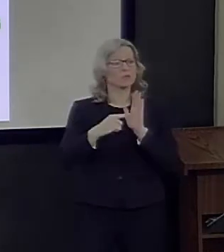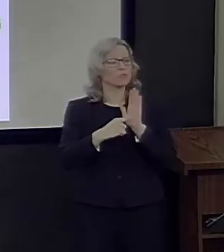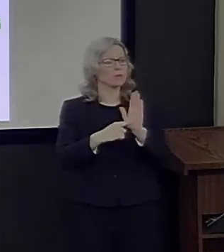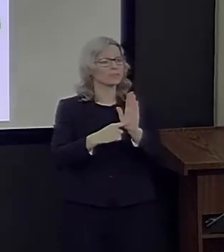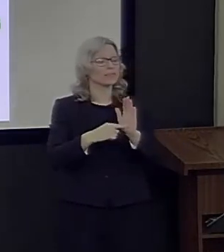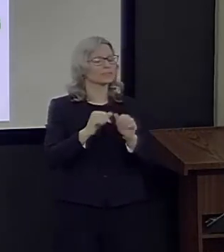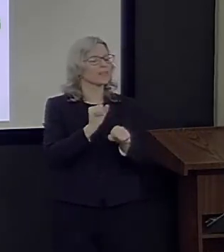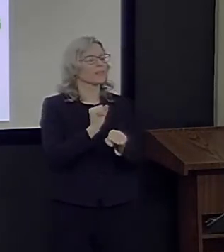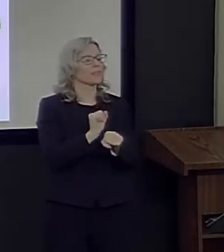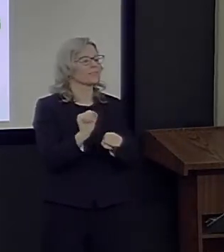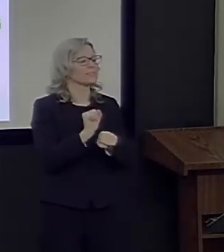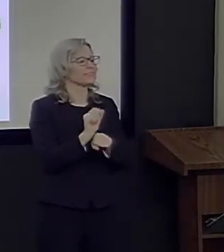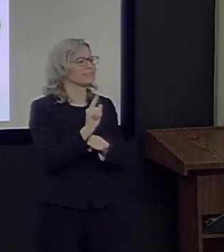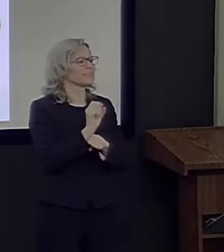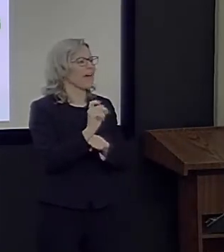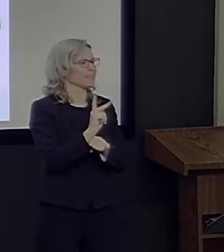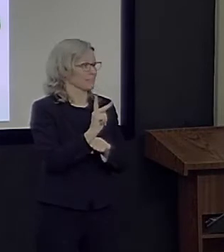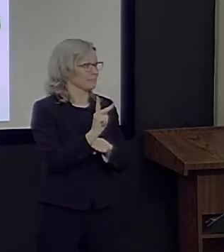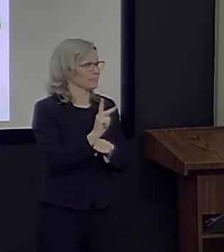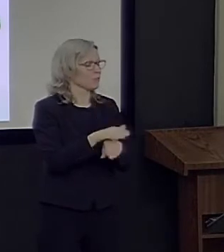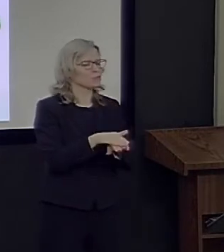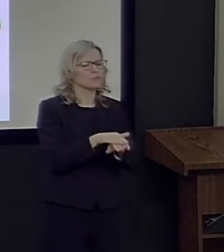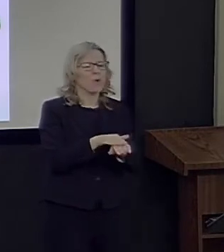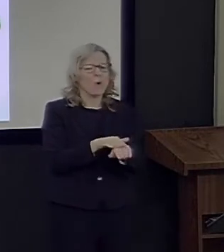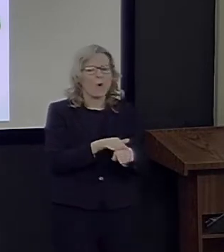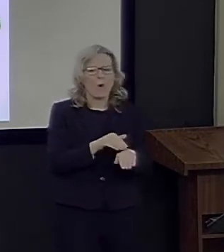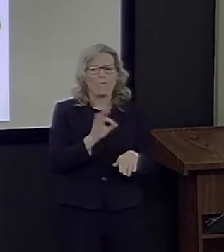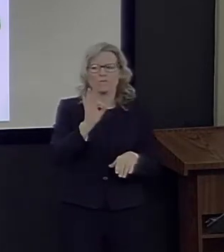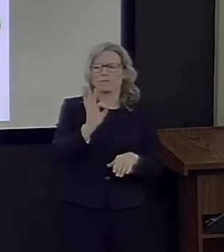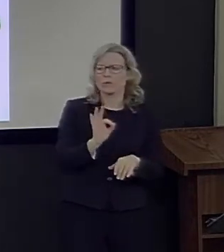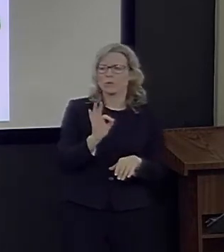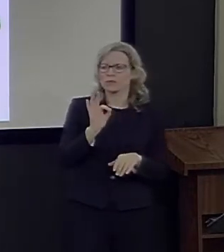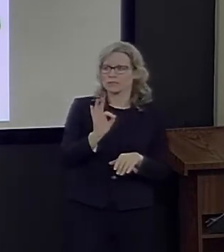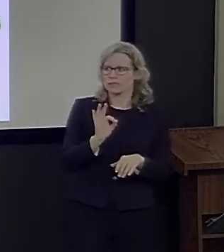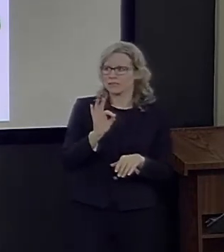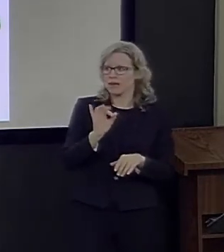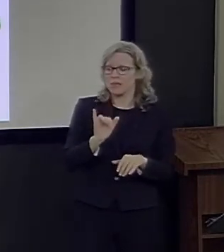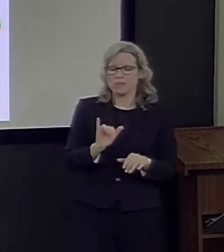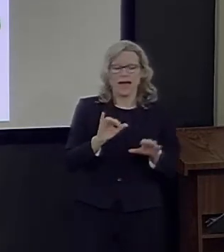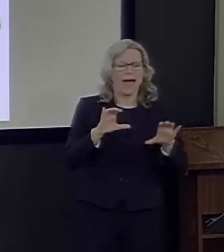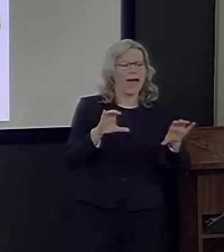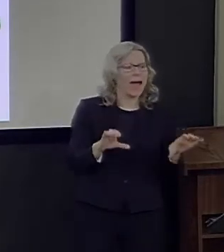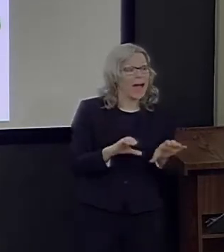the slow frequency, the active period, the rest period,